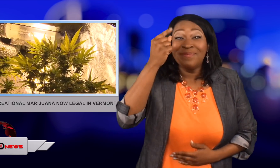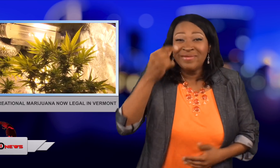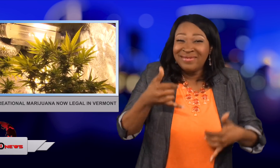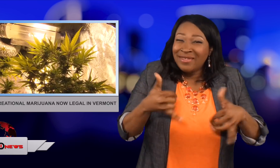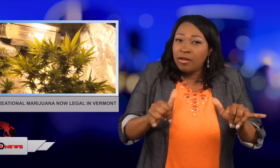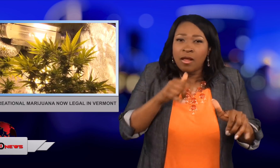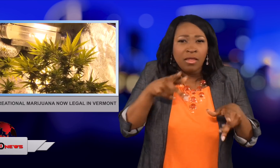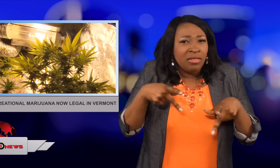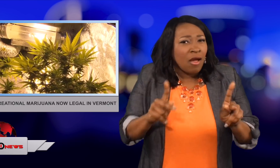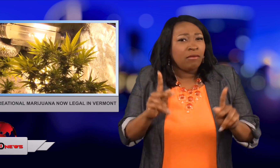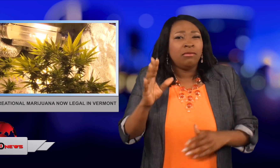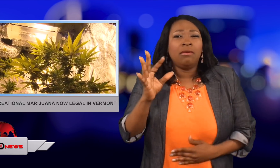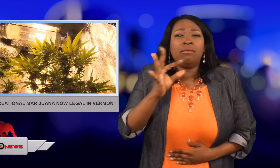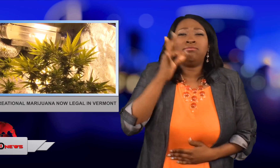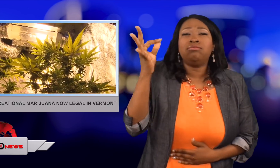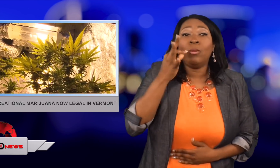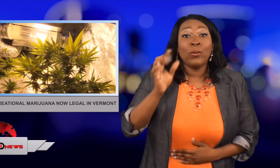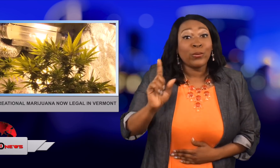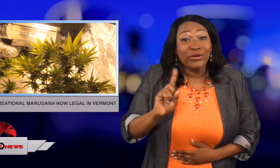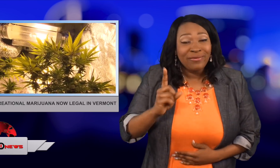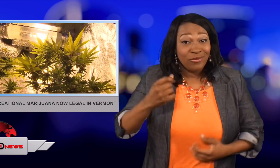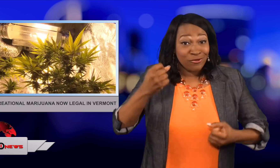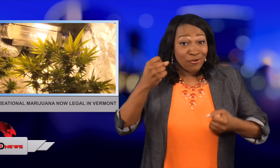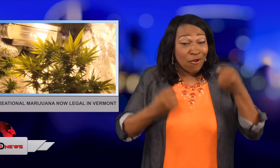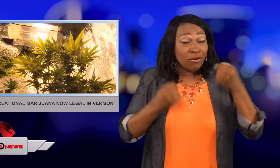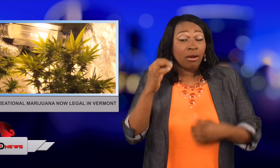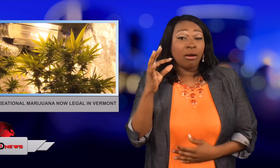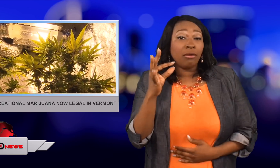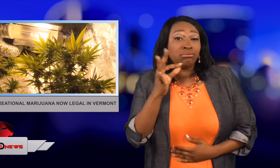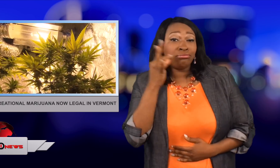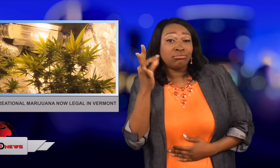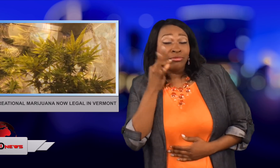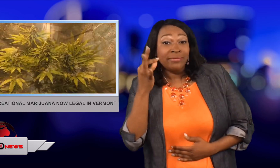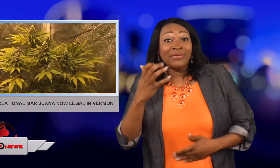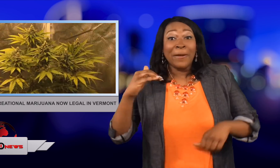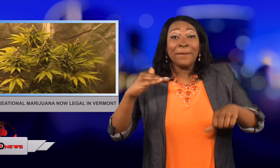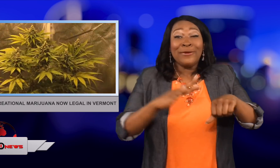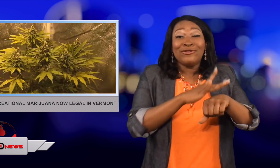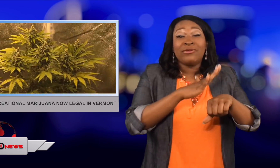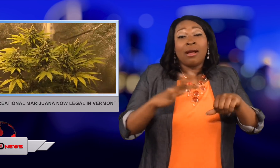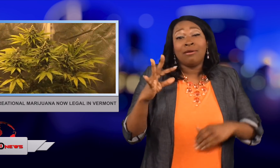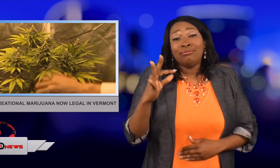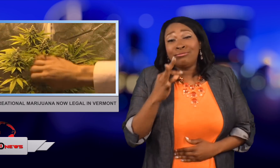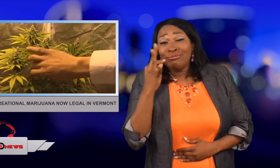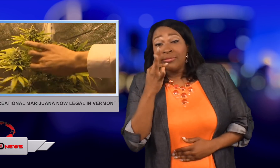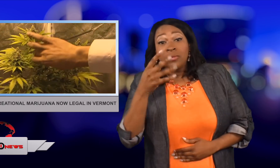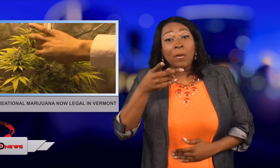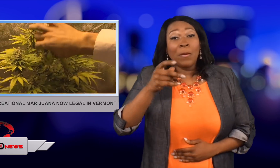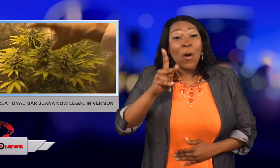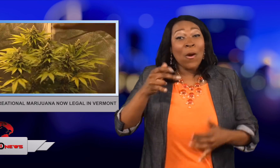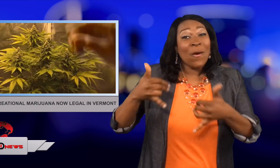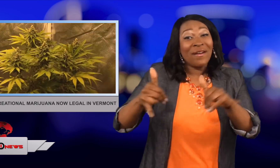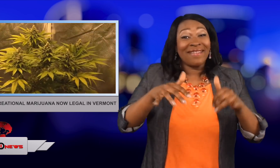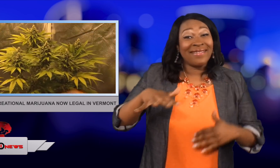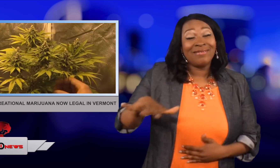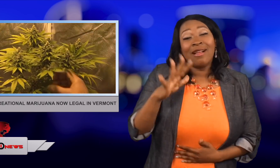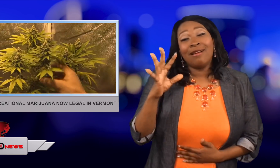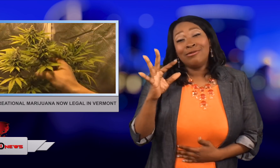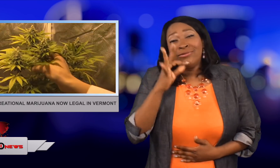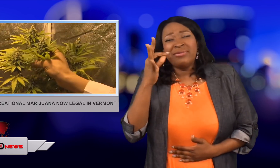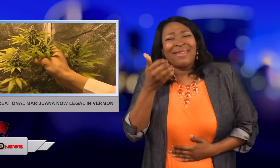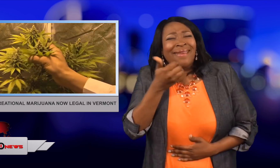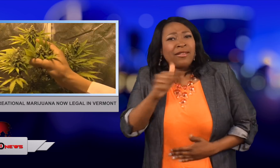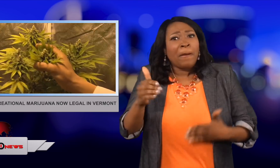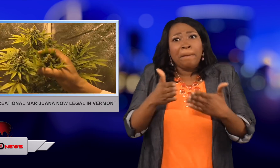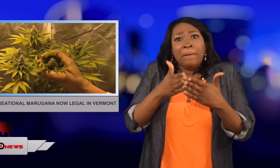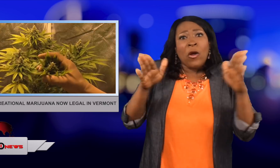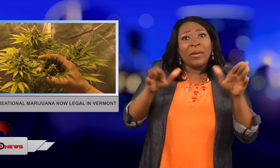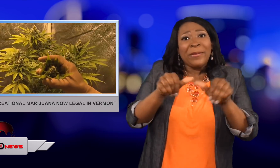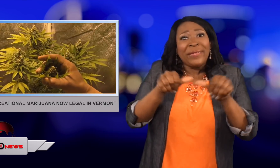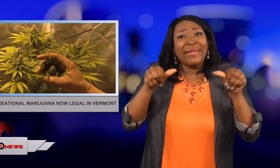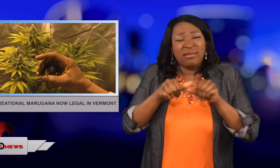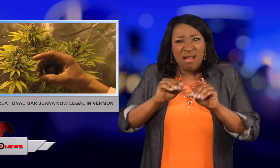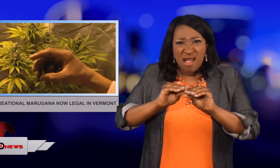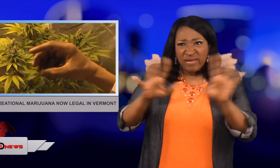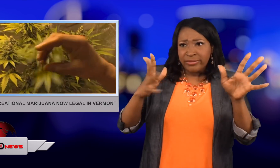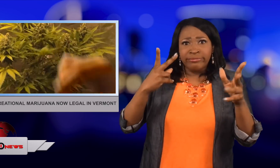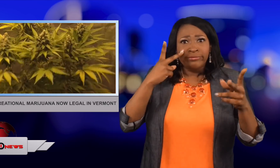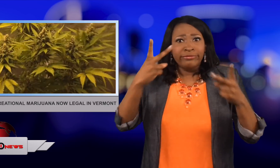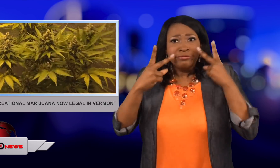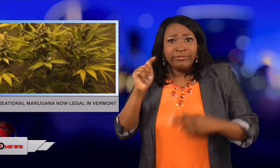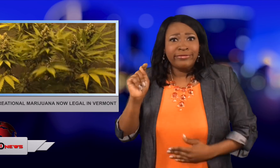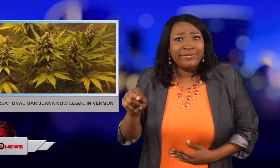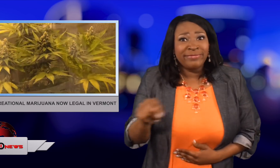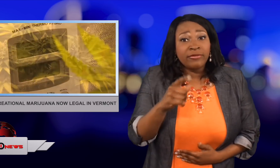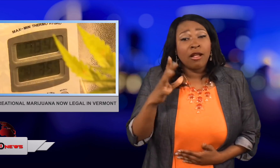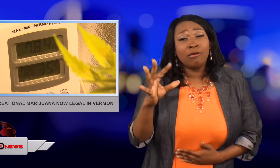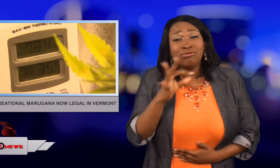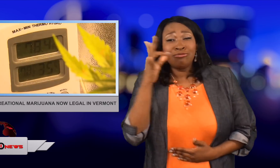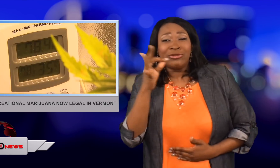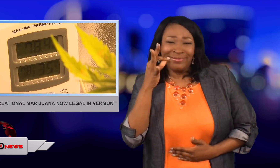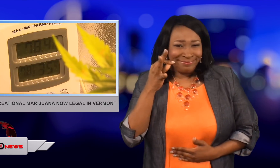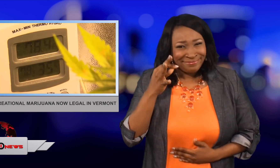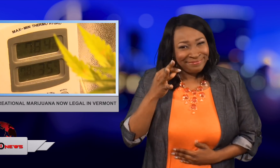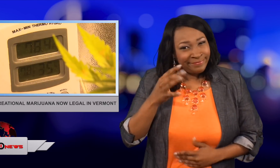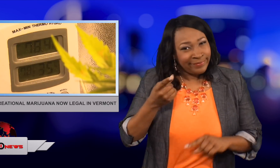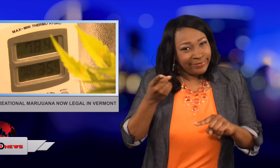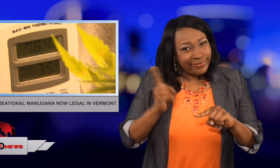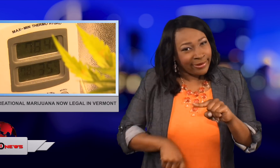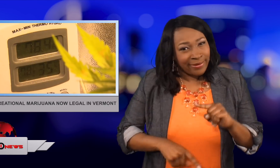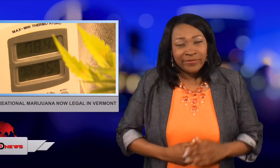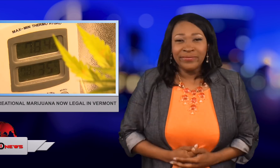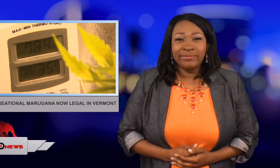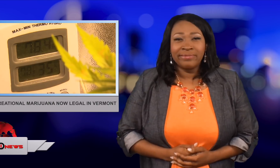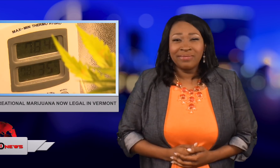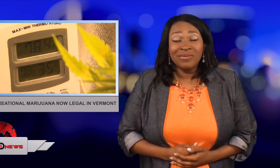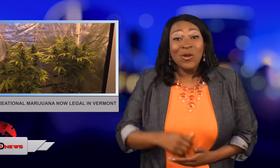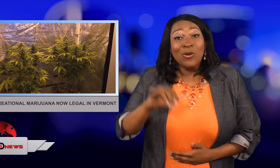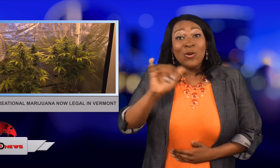Residents still aren't allowed to smoke in cars, at the beach, in a park or any other public place.